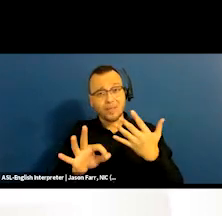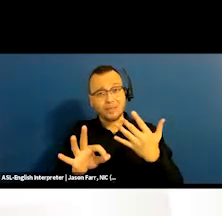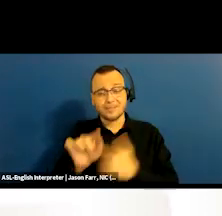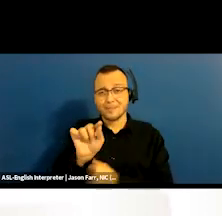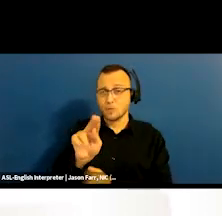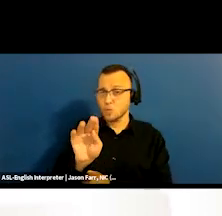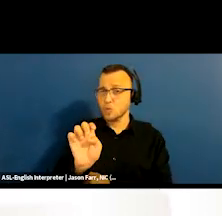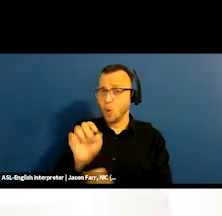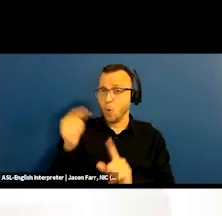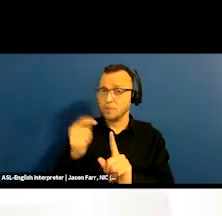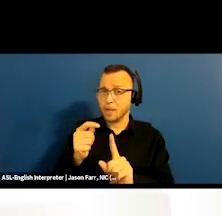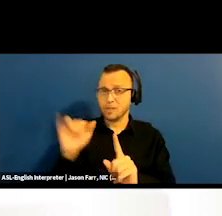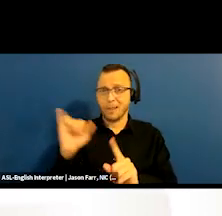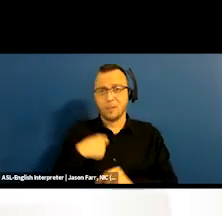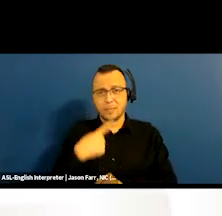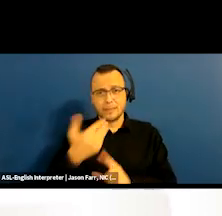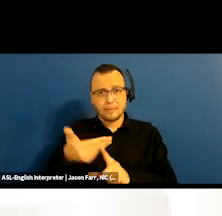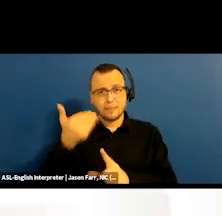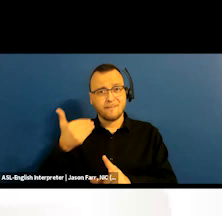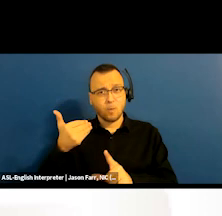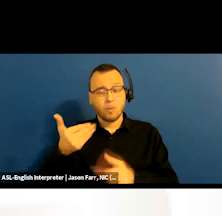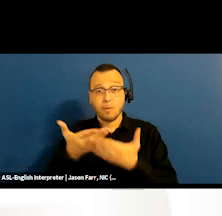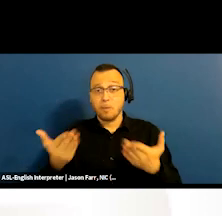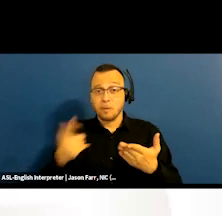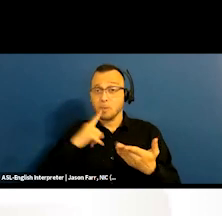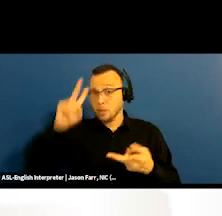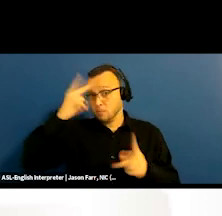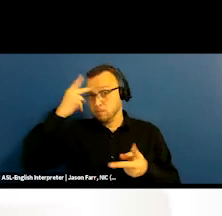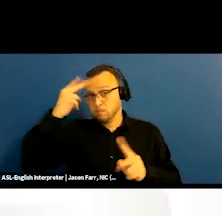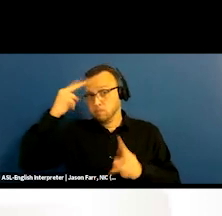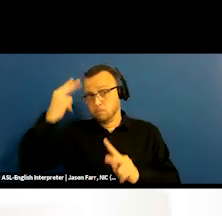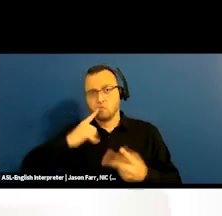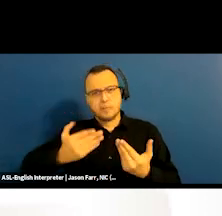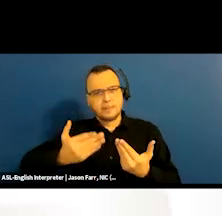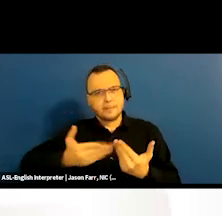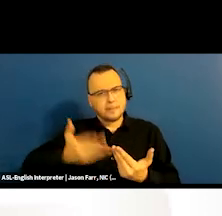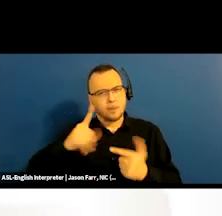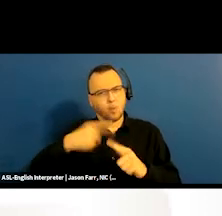So certain things like that, like just, you don't really know, like say, hey, it's gonna get better tomorrow. You don't know that.